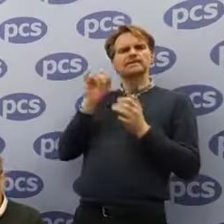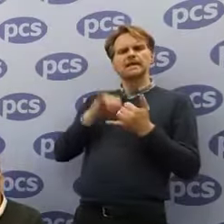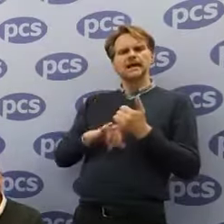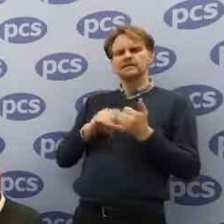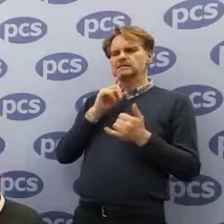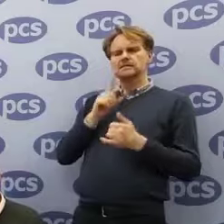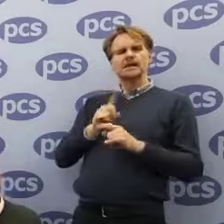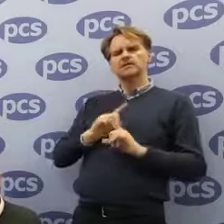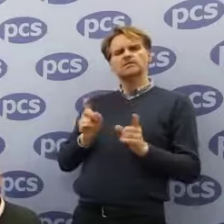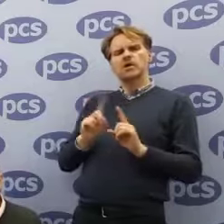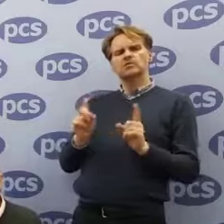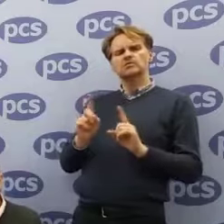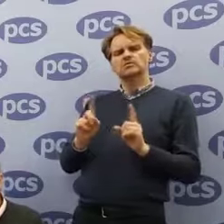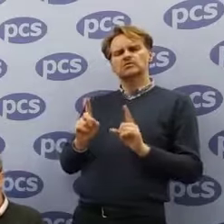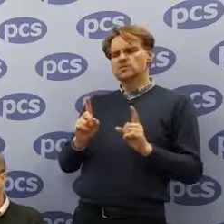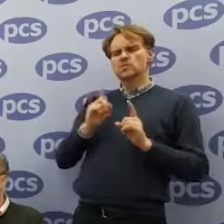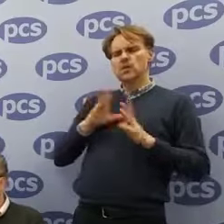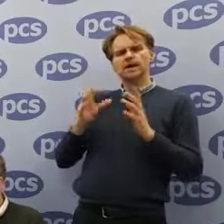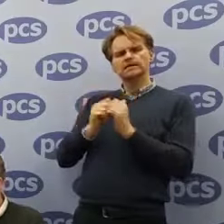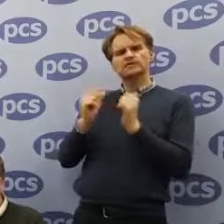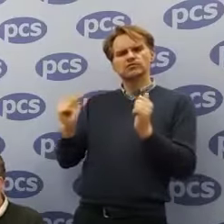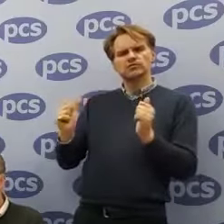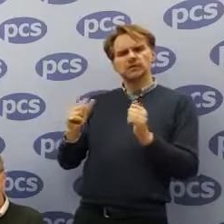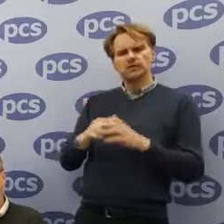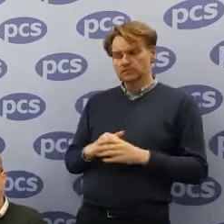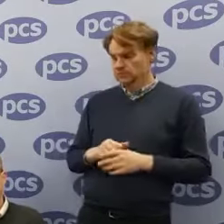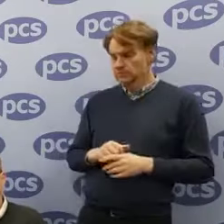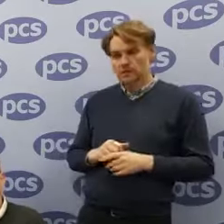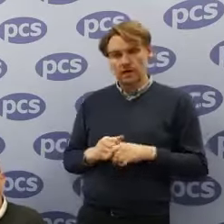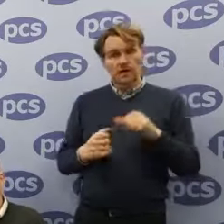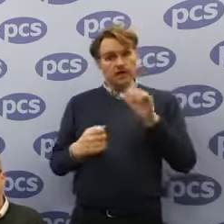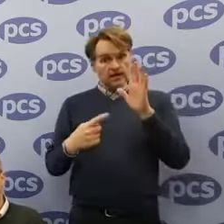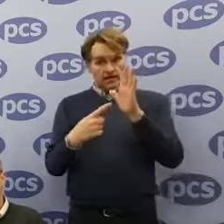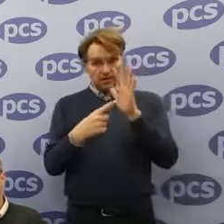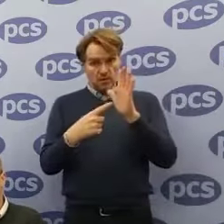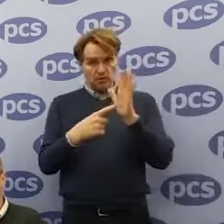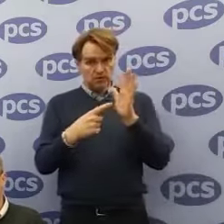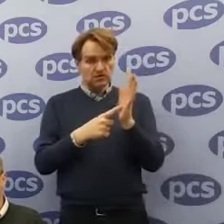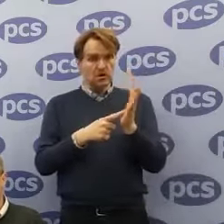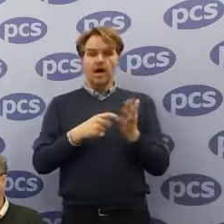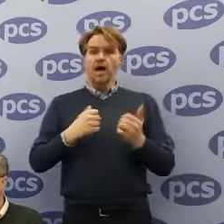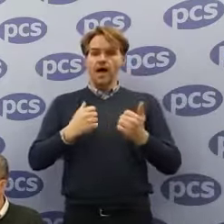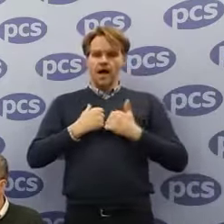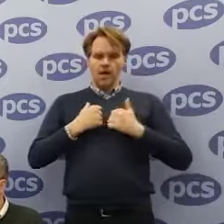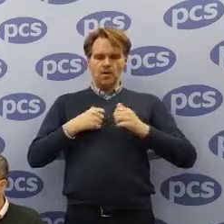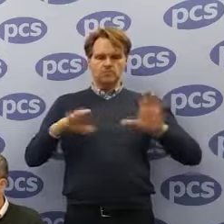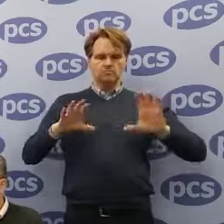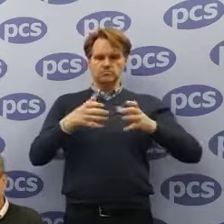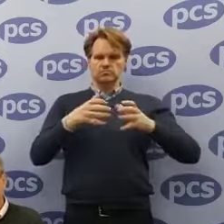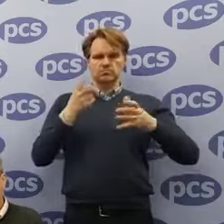I'm glad this question's come up and I think it's very important that people understand why the NEC thinks we need one national ballot.